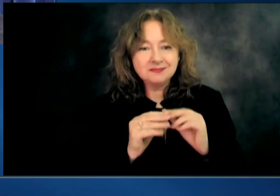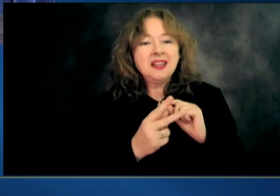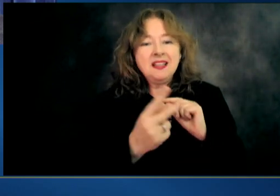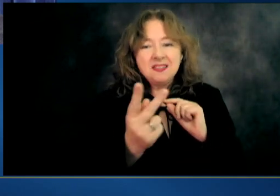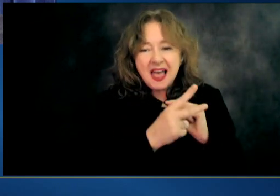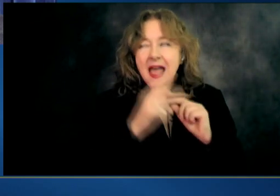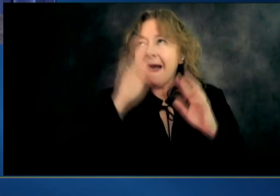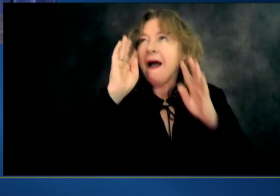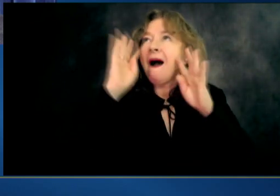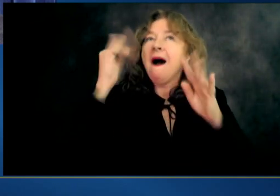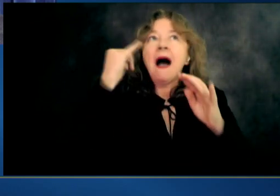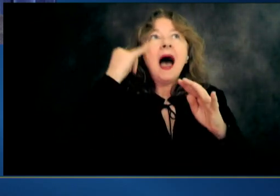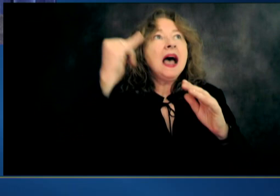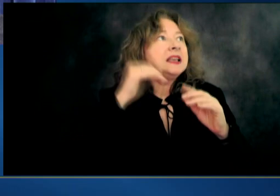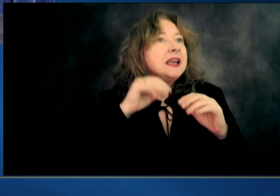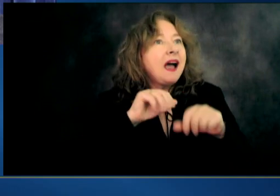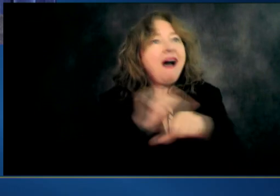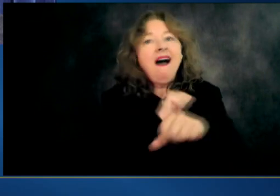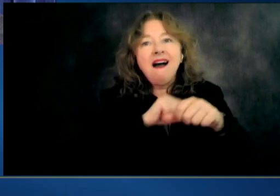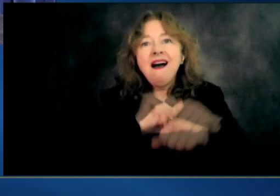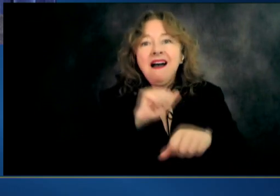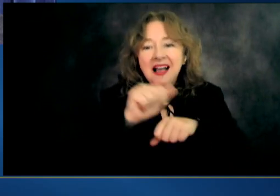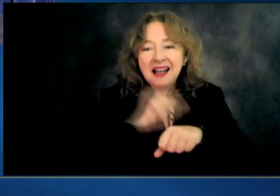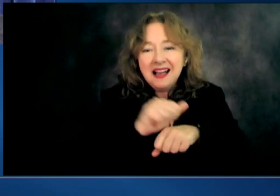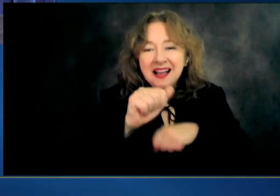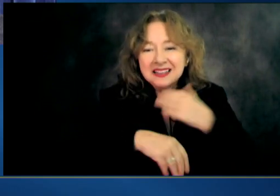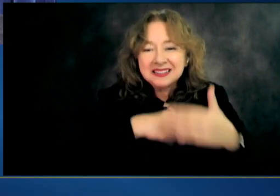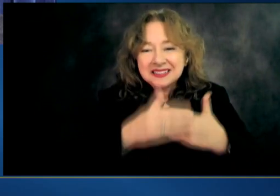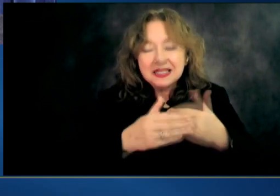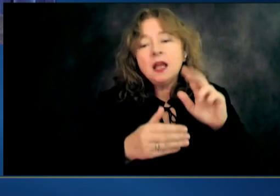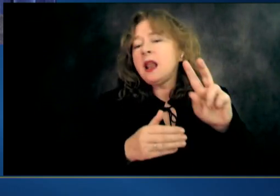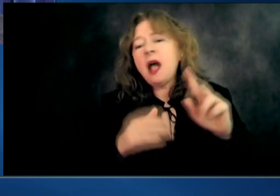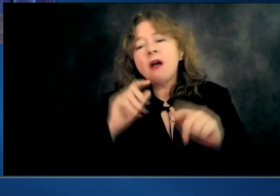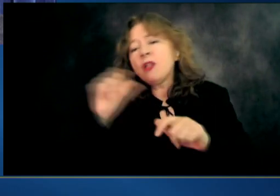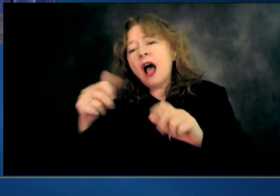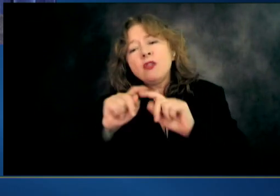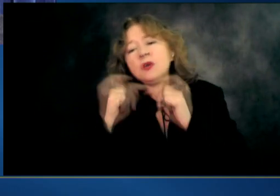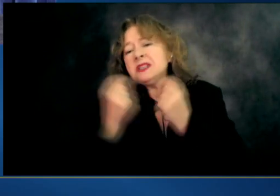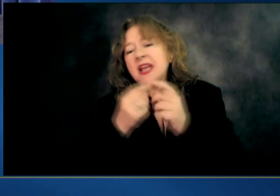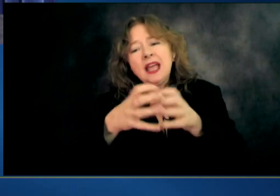together. They did most of the work. Obviously, it was a big team. Our HHS team has been on this,